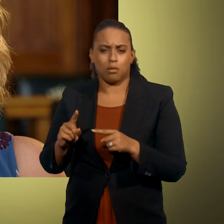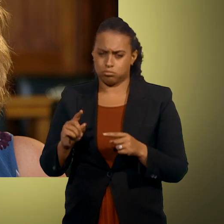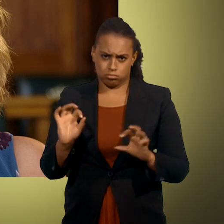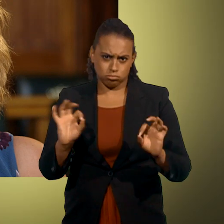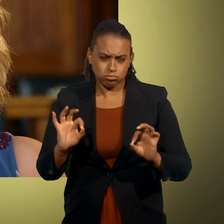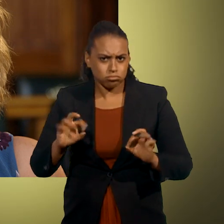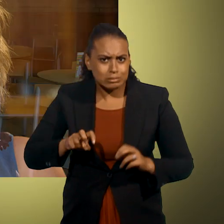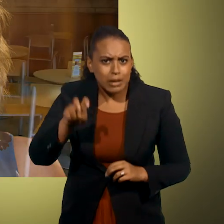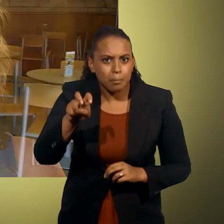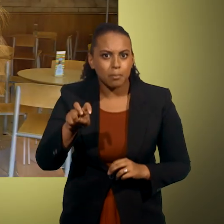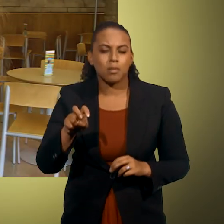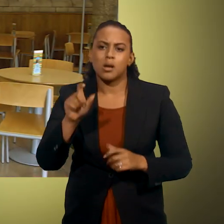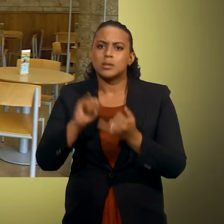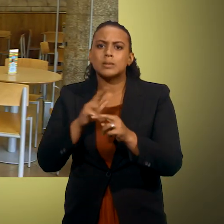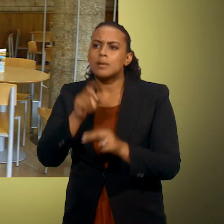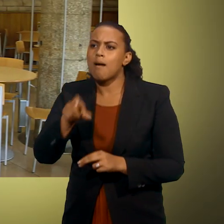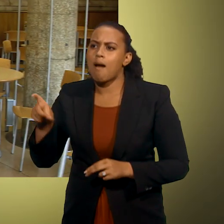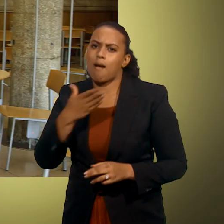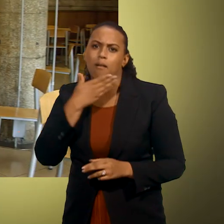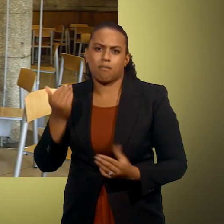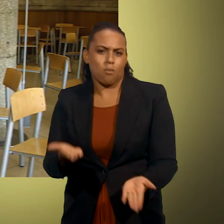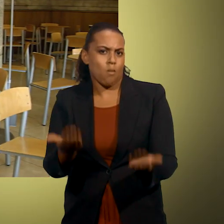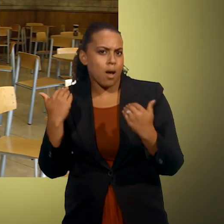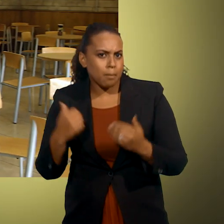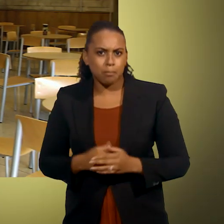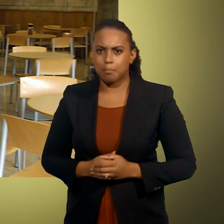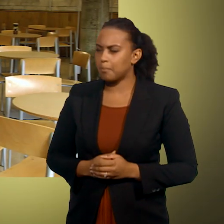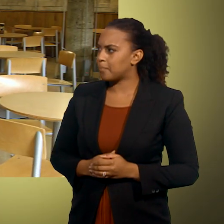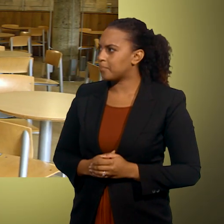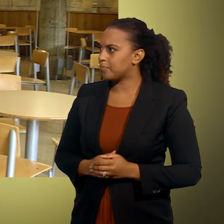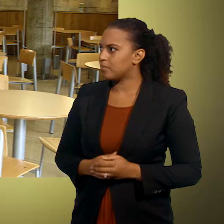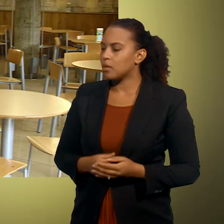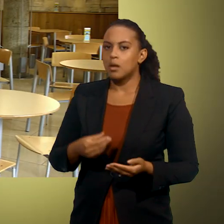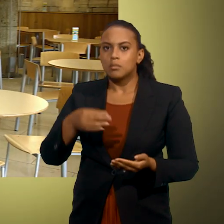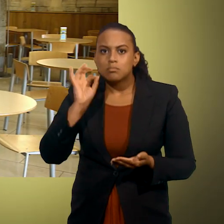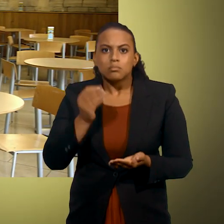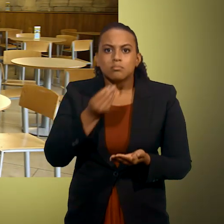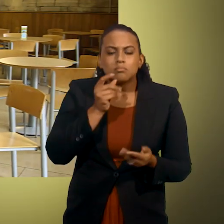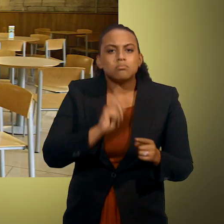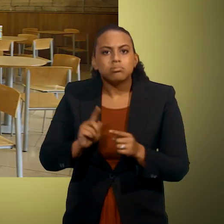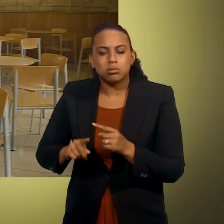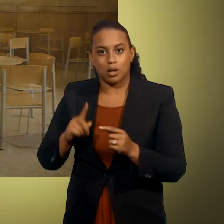What's more, the staff are warm and welcoming. Refreshments are available in the Jubilee Cafe.